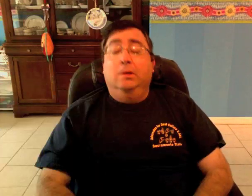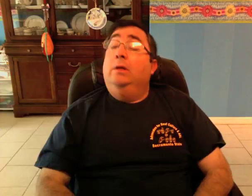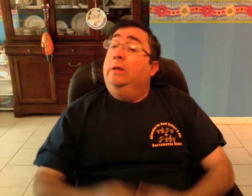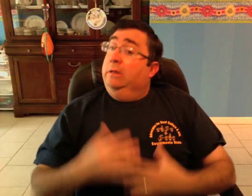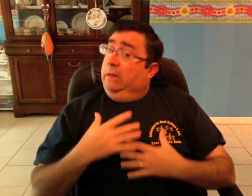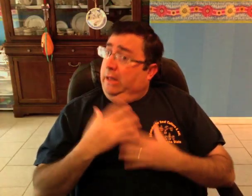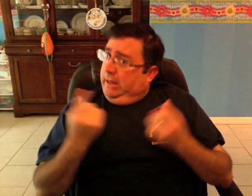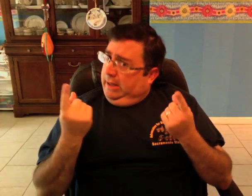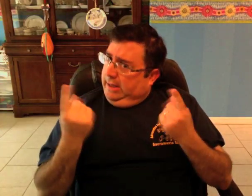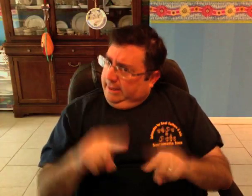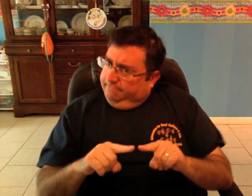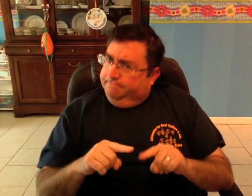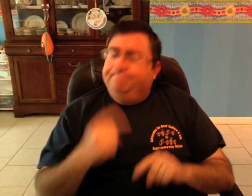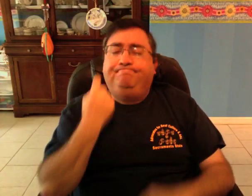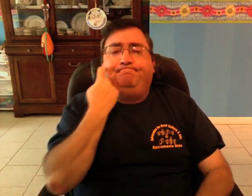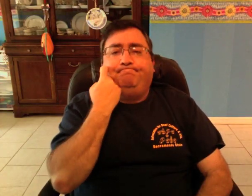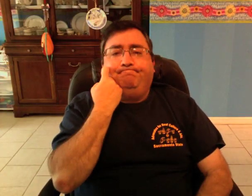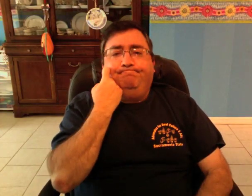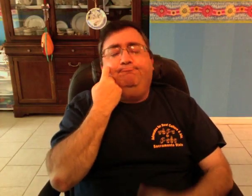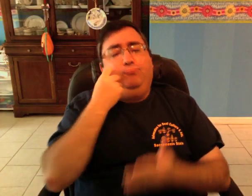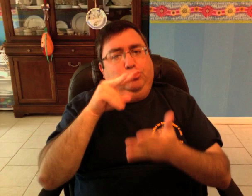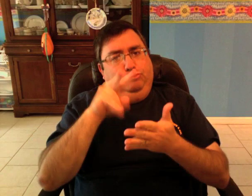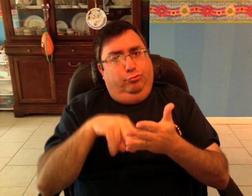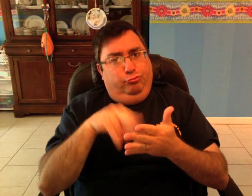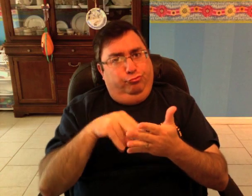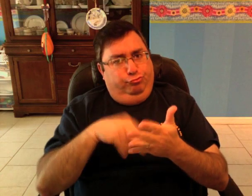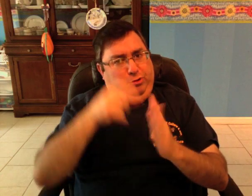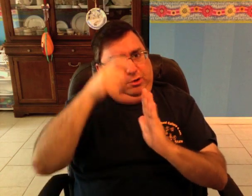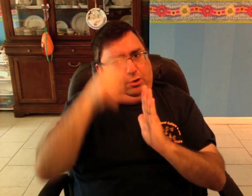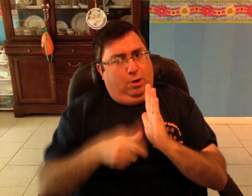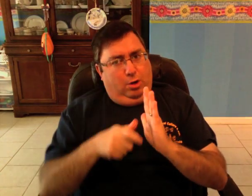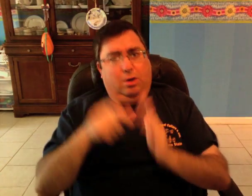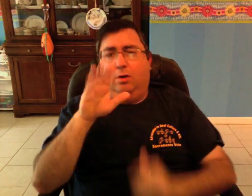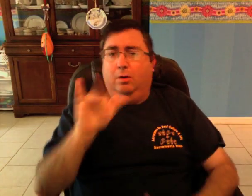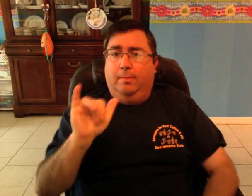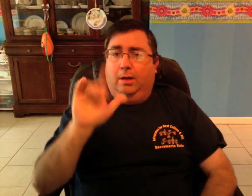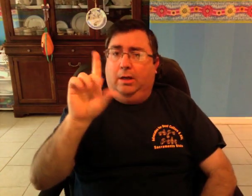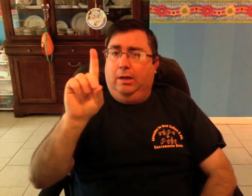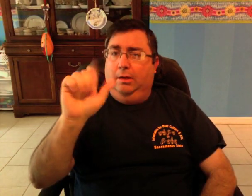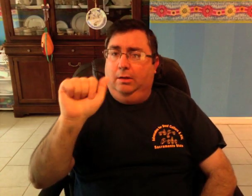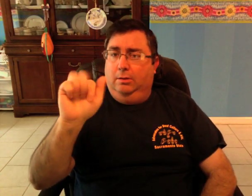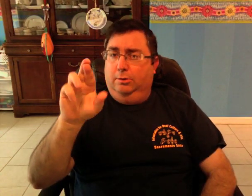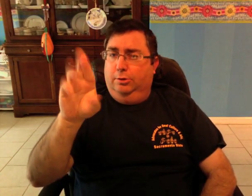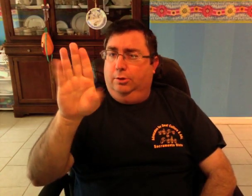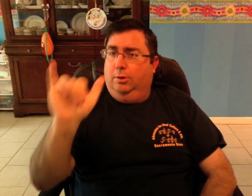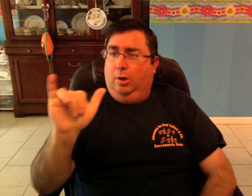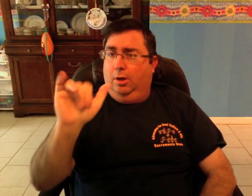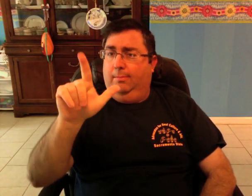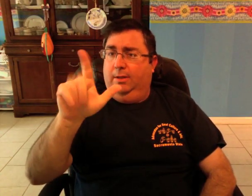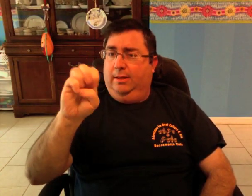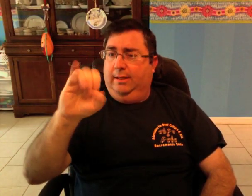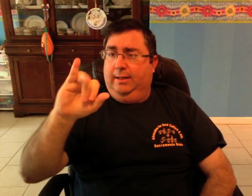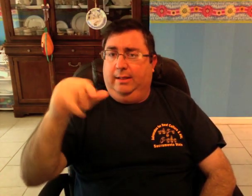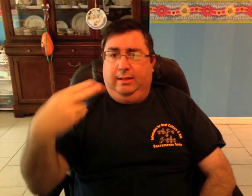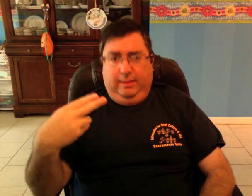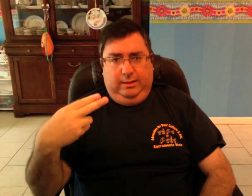As it happens, I recently read an article by Darby Leigh,